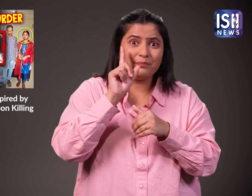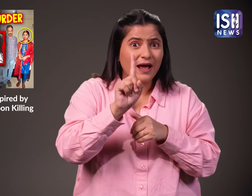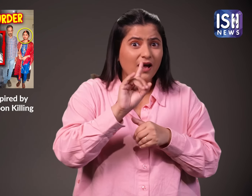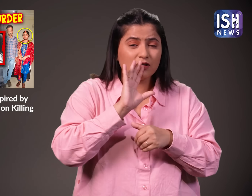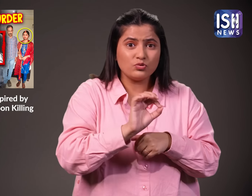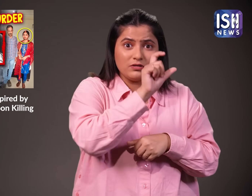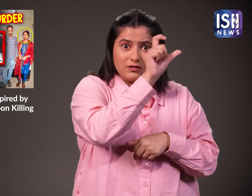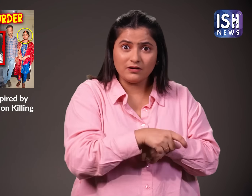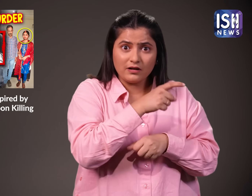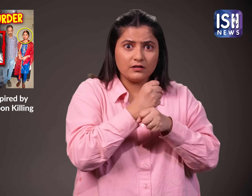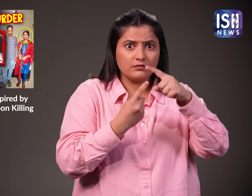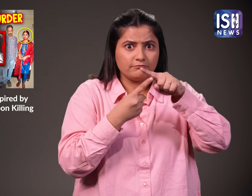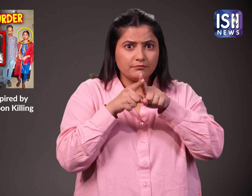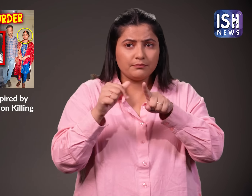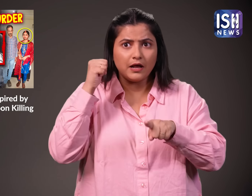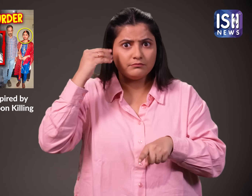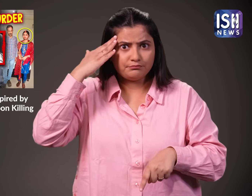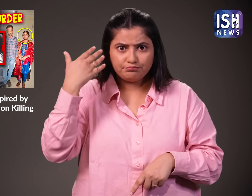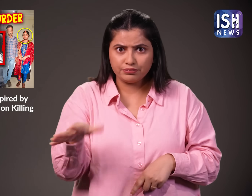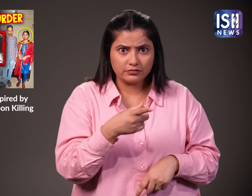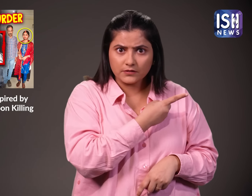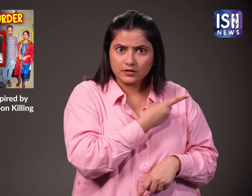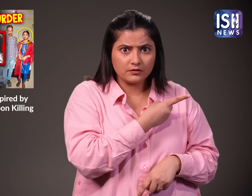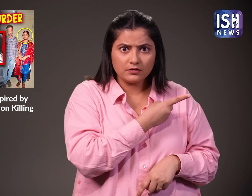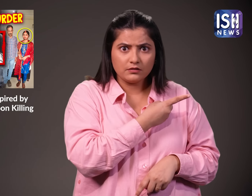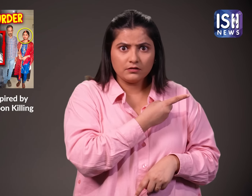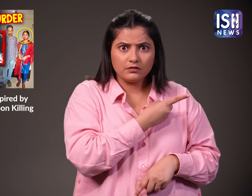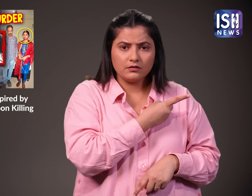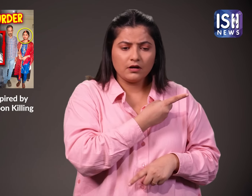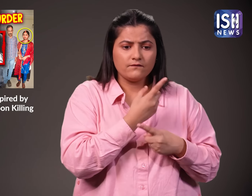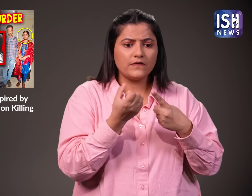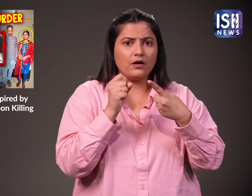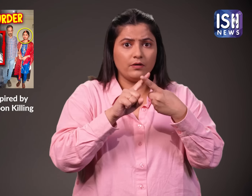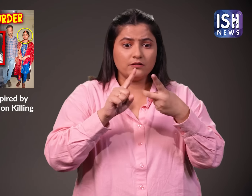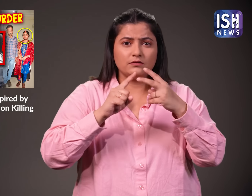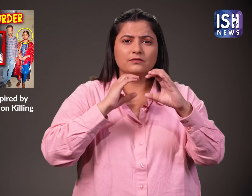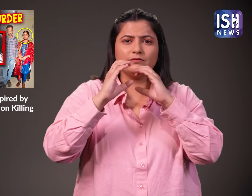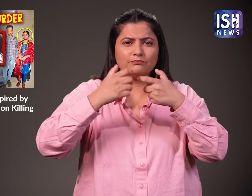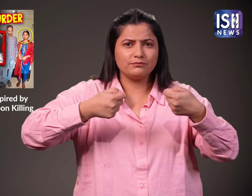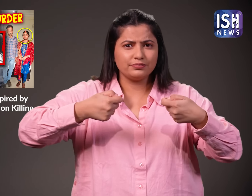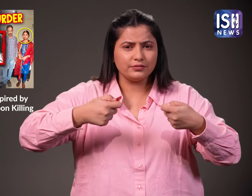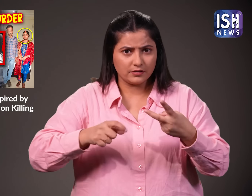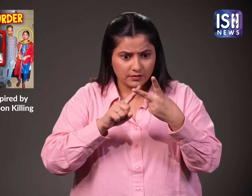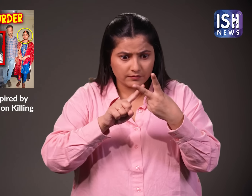However, Tejeswar wasn't aware of her affair. 2. Chats were investigated.